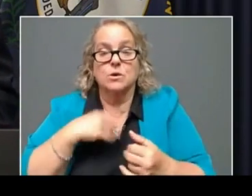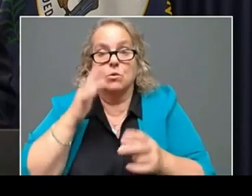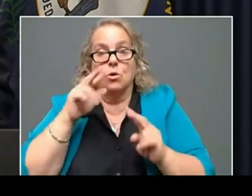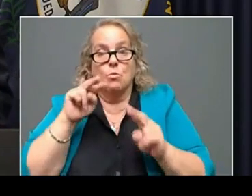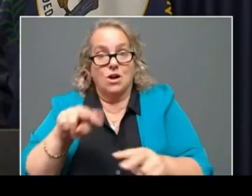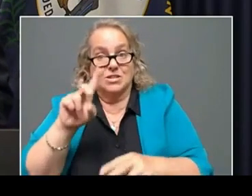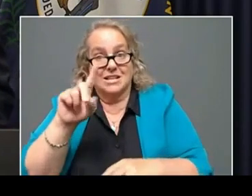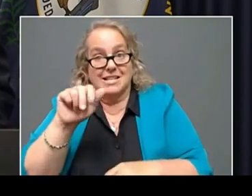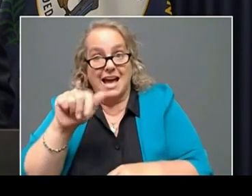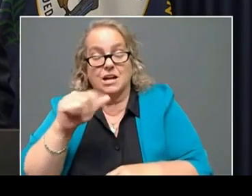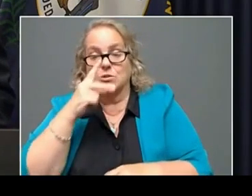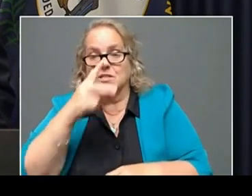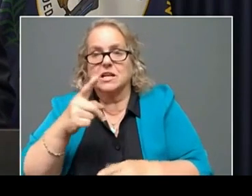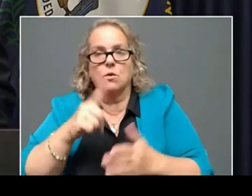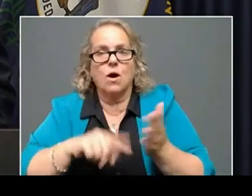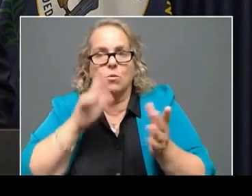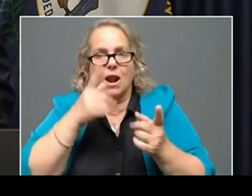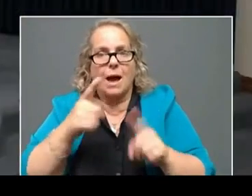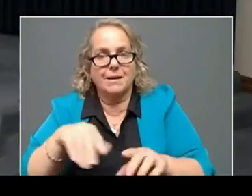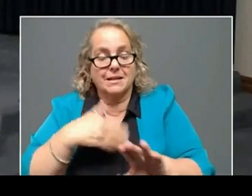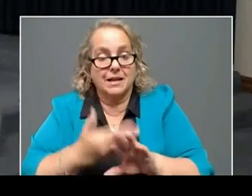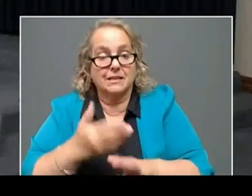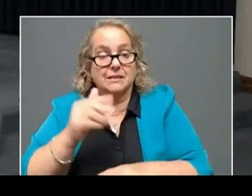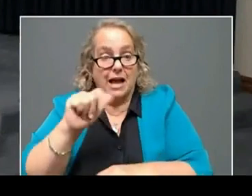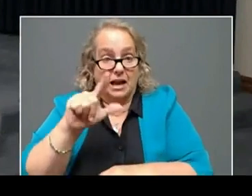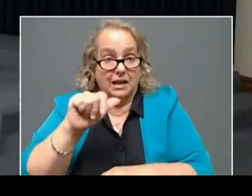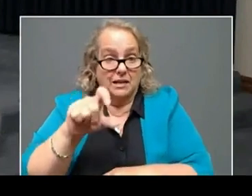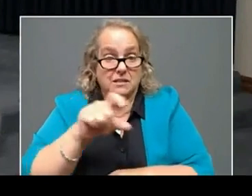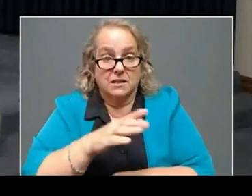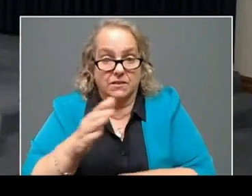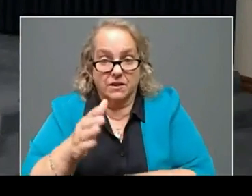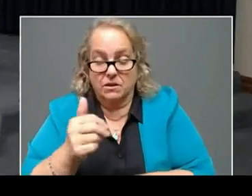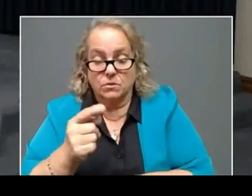next Alex. And then right, you talk about, people should recommend wearing